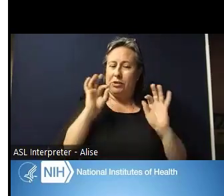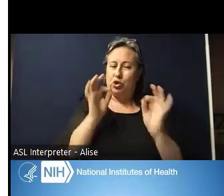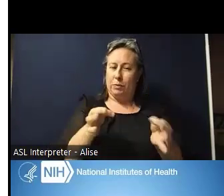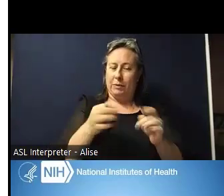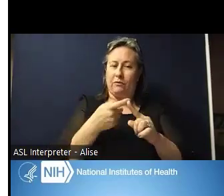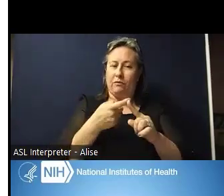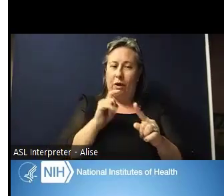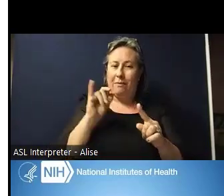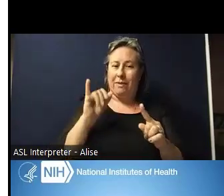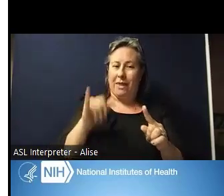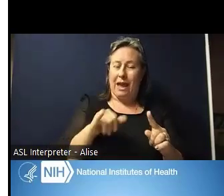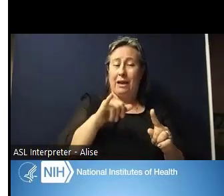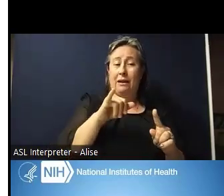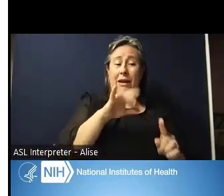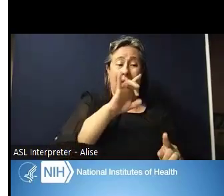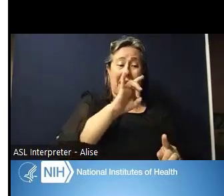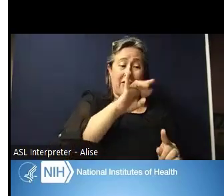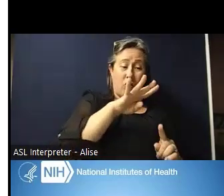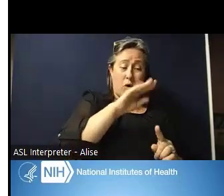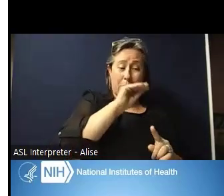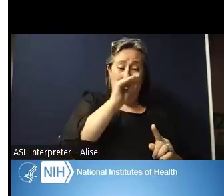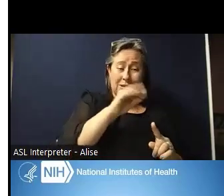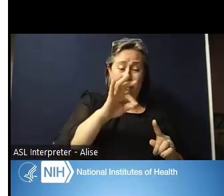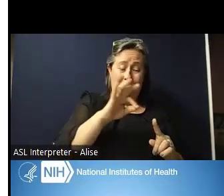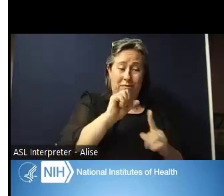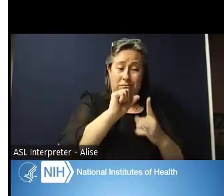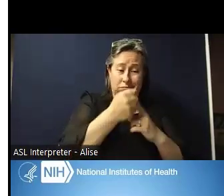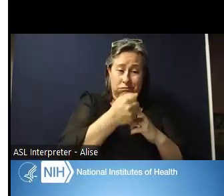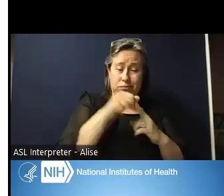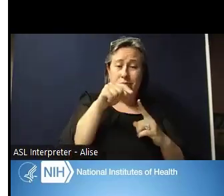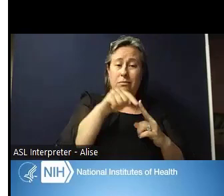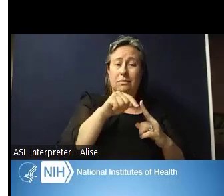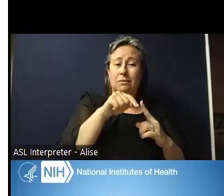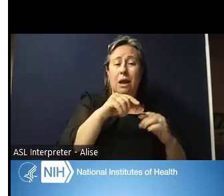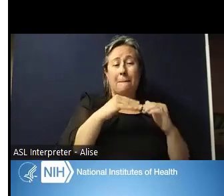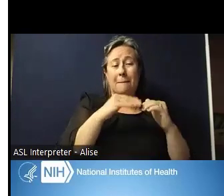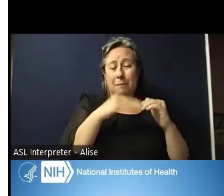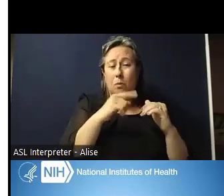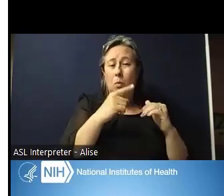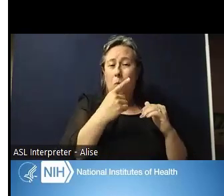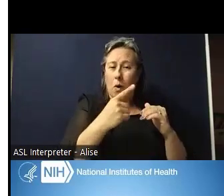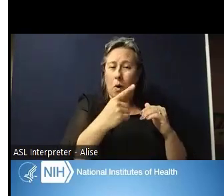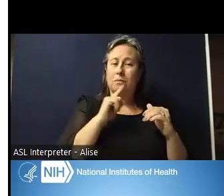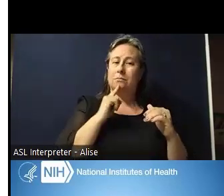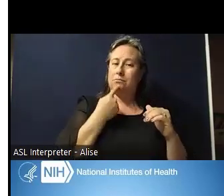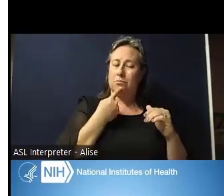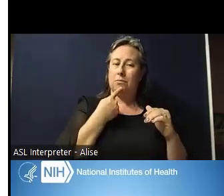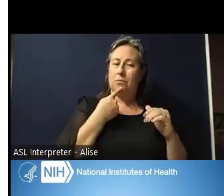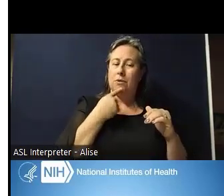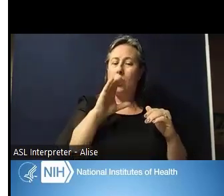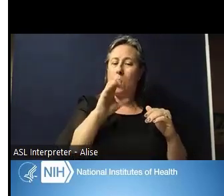that for 80 percent of the cases, there were at least one serious compliance violation.